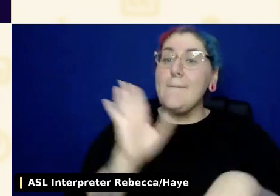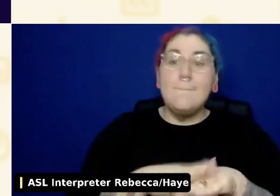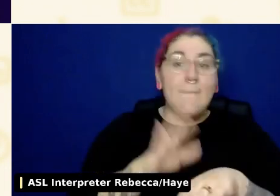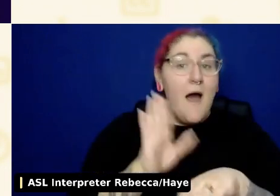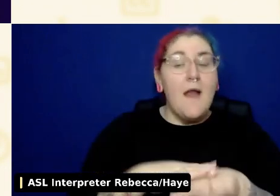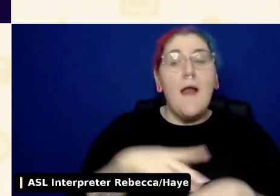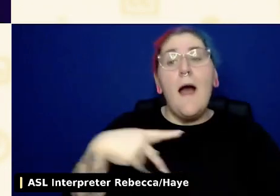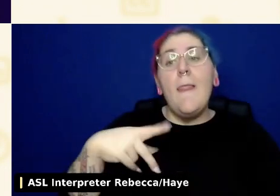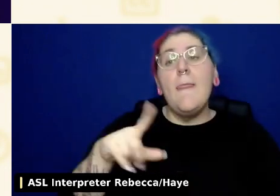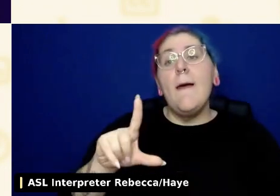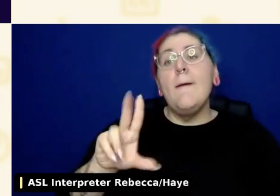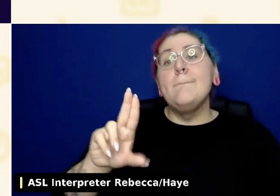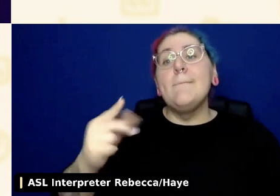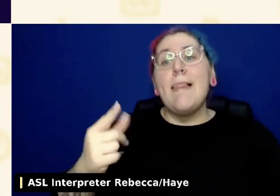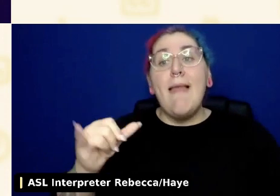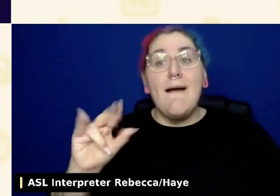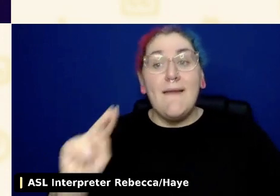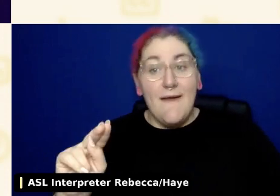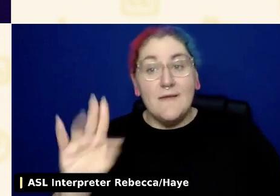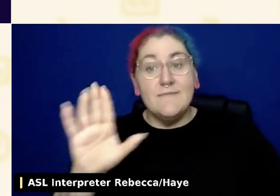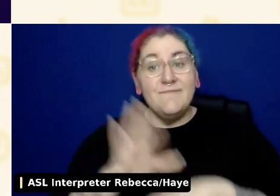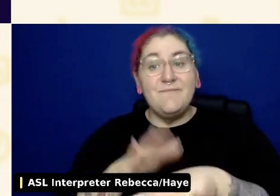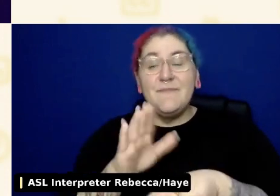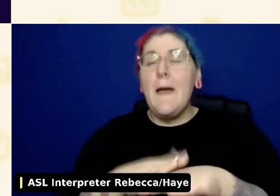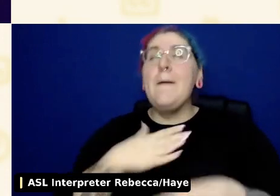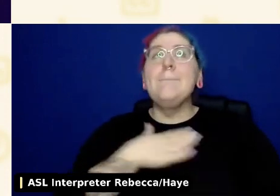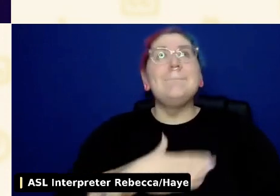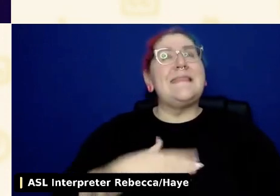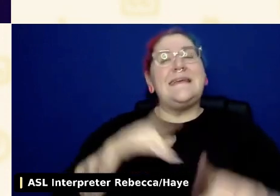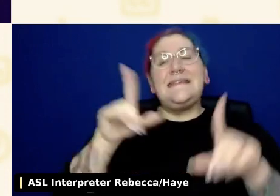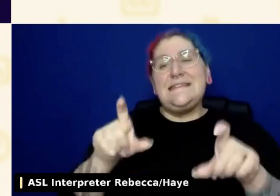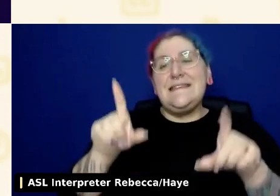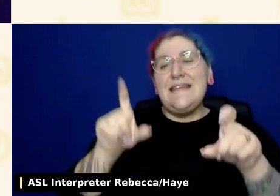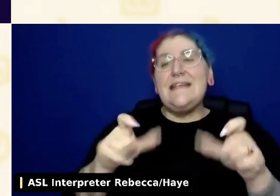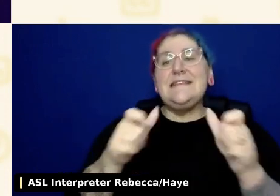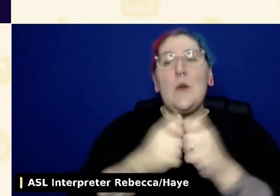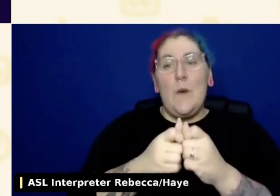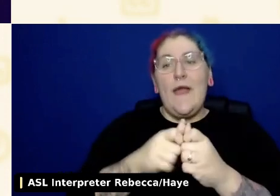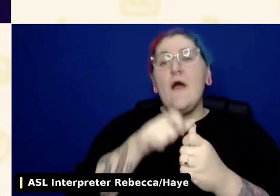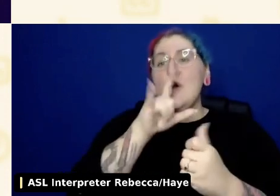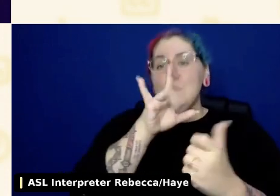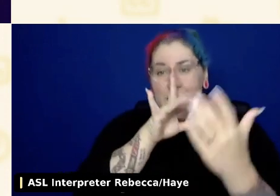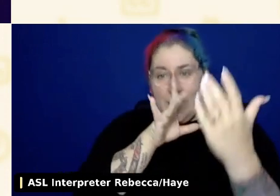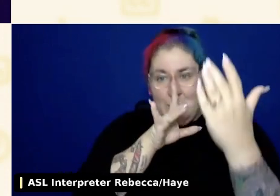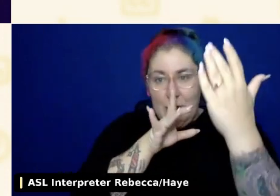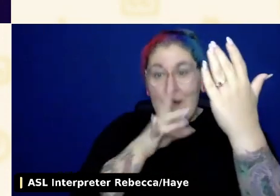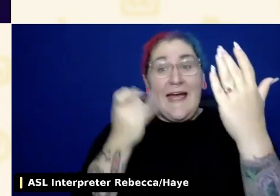or if you're not sure how, hire a tester to test it for you. Decide what you can fix this week.